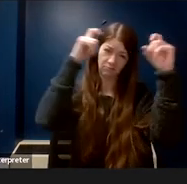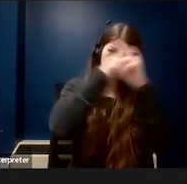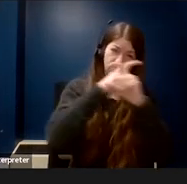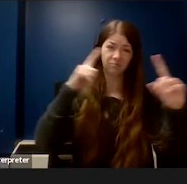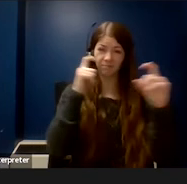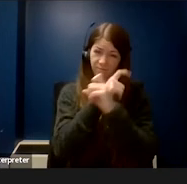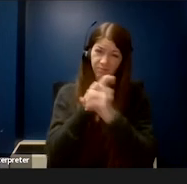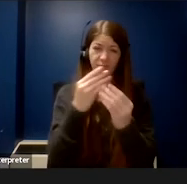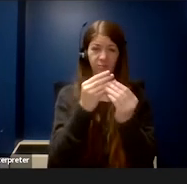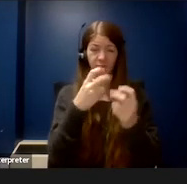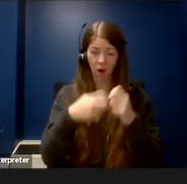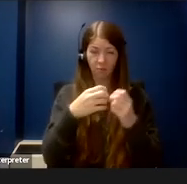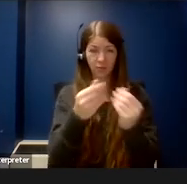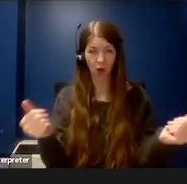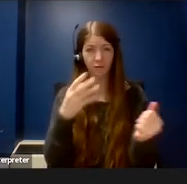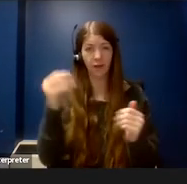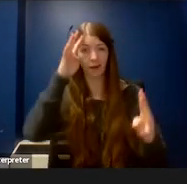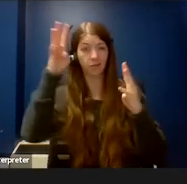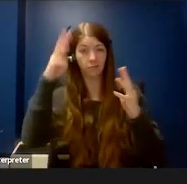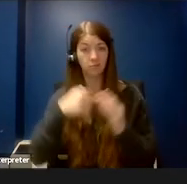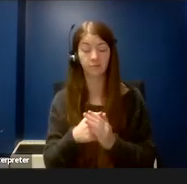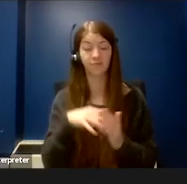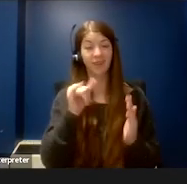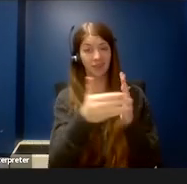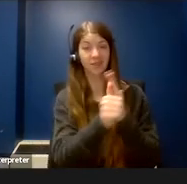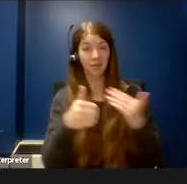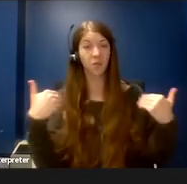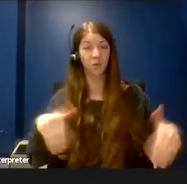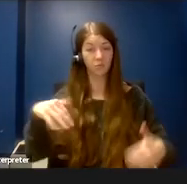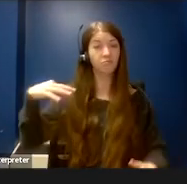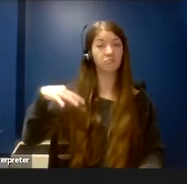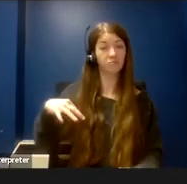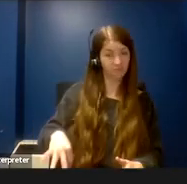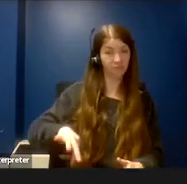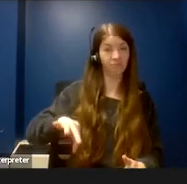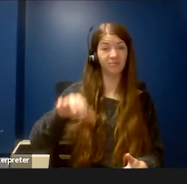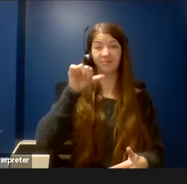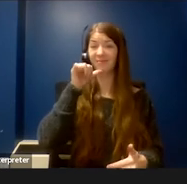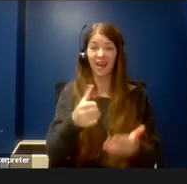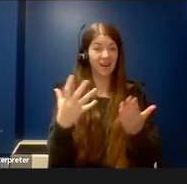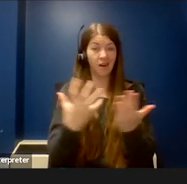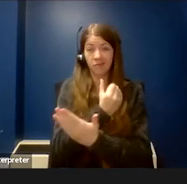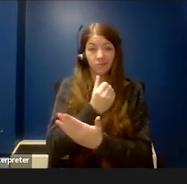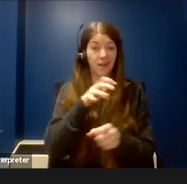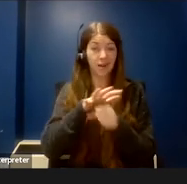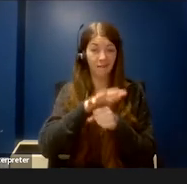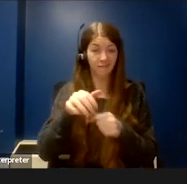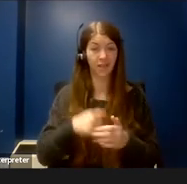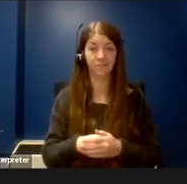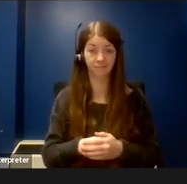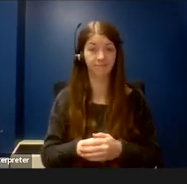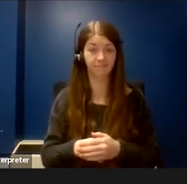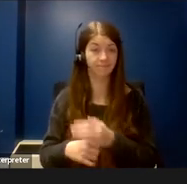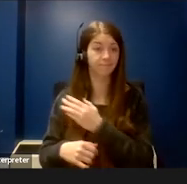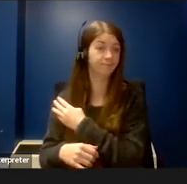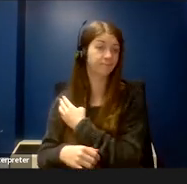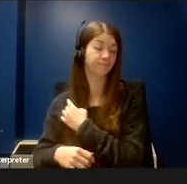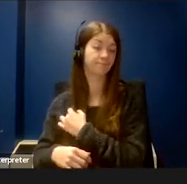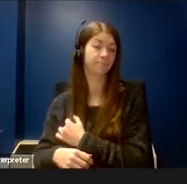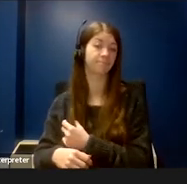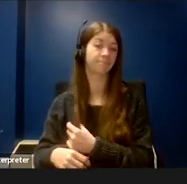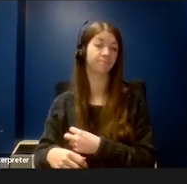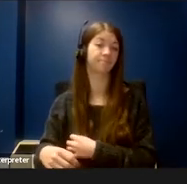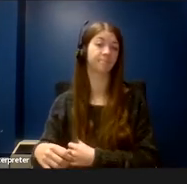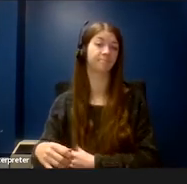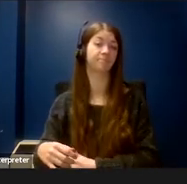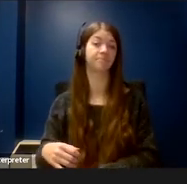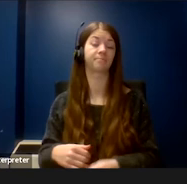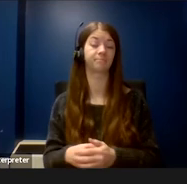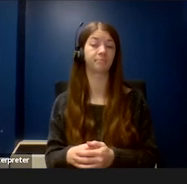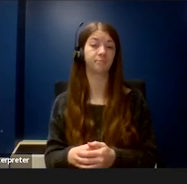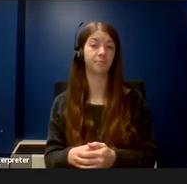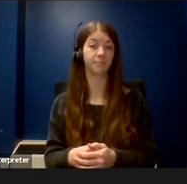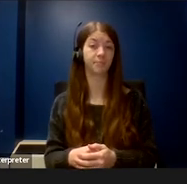These skill sets are an asset that is significantly under-utilized.